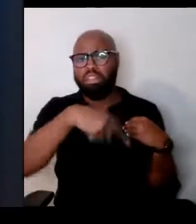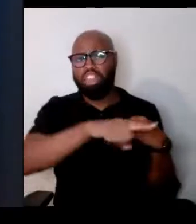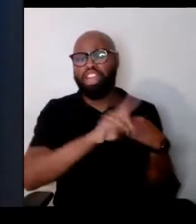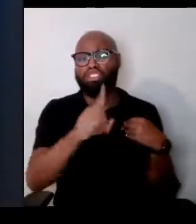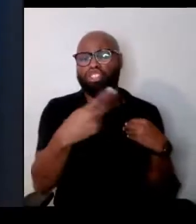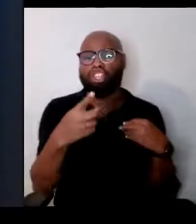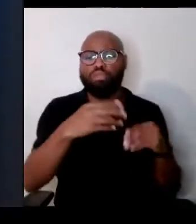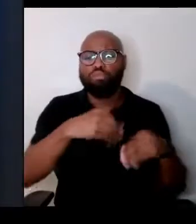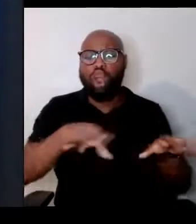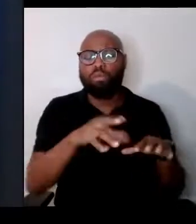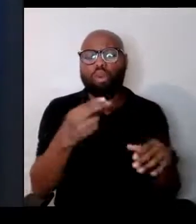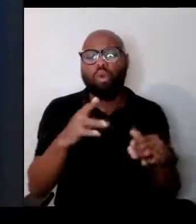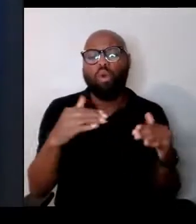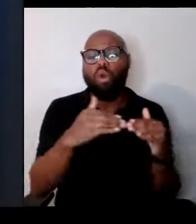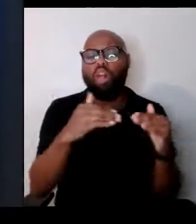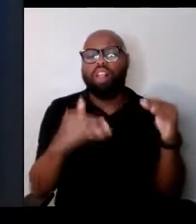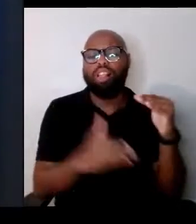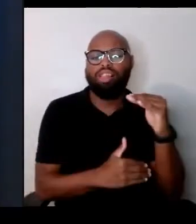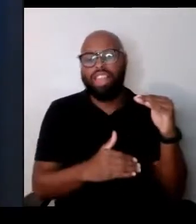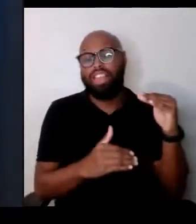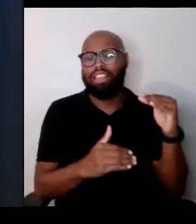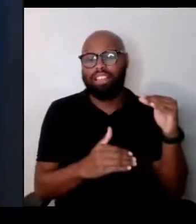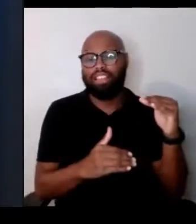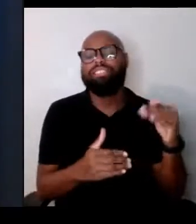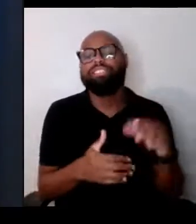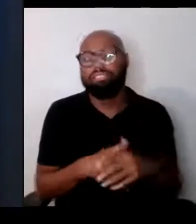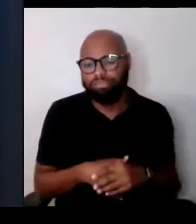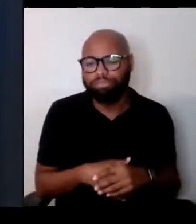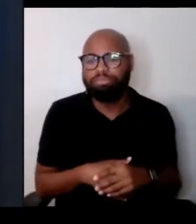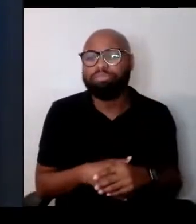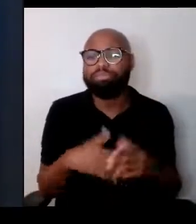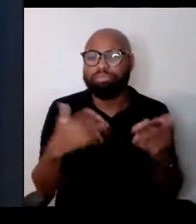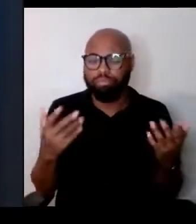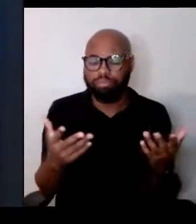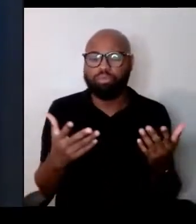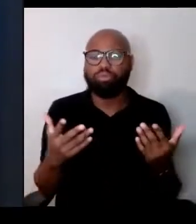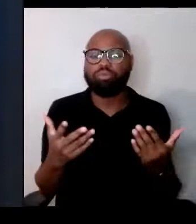So coming from that, you see it is easy for the government,